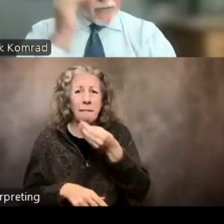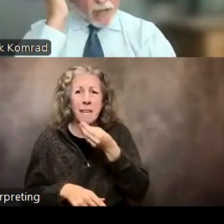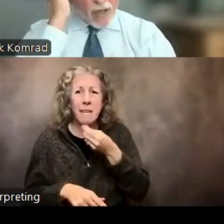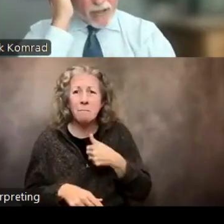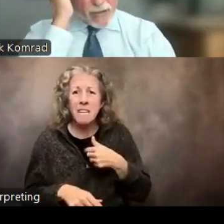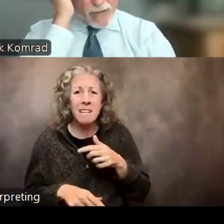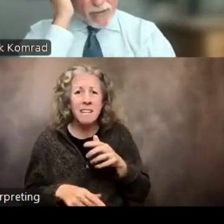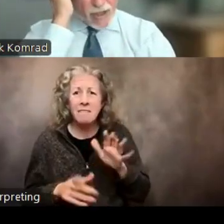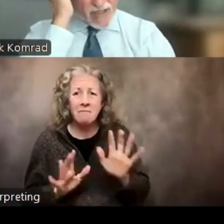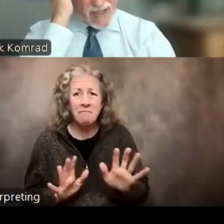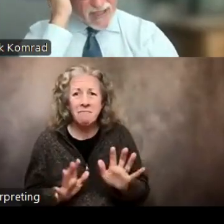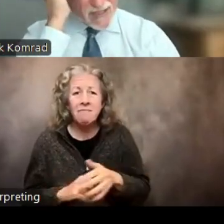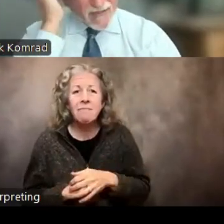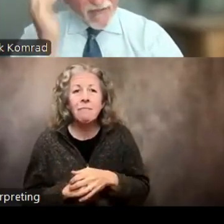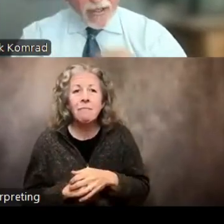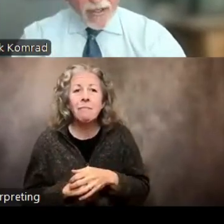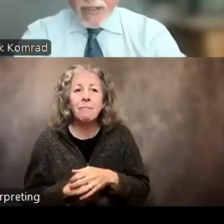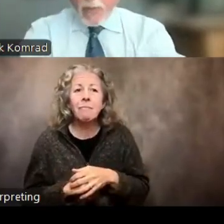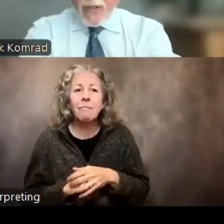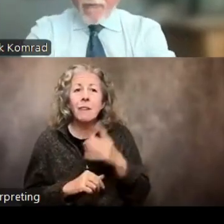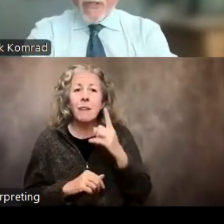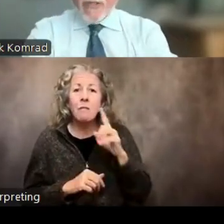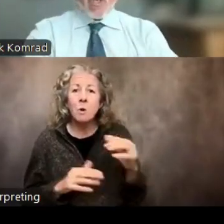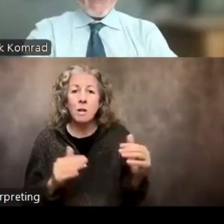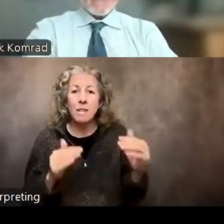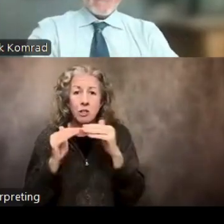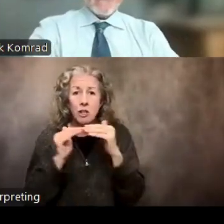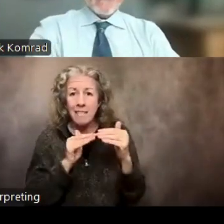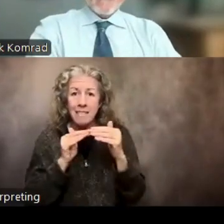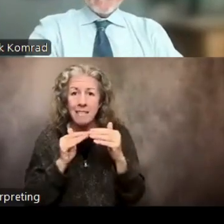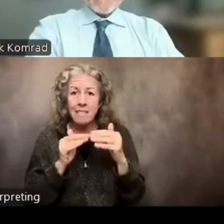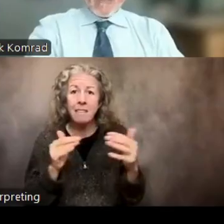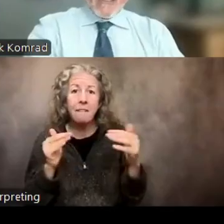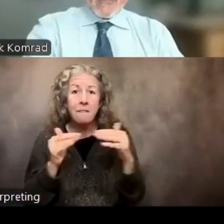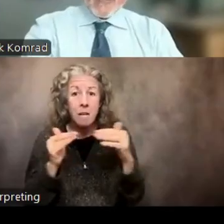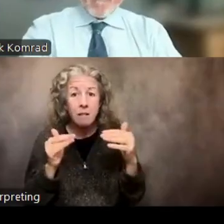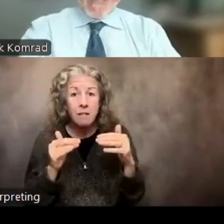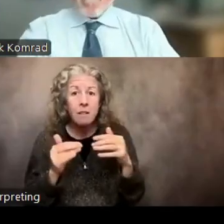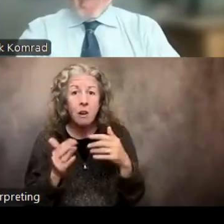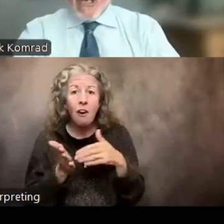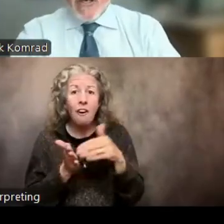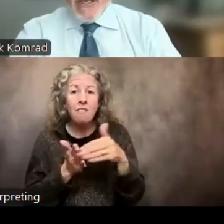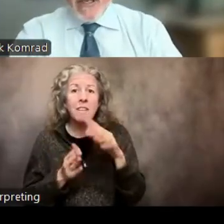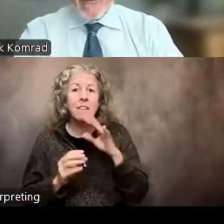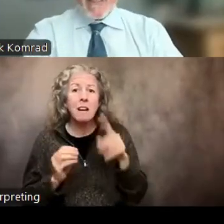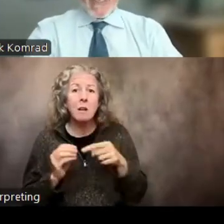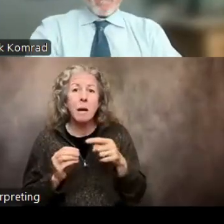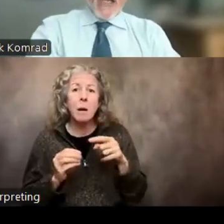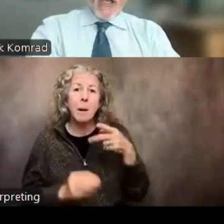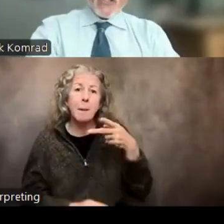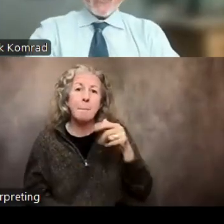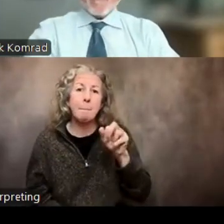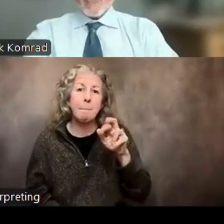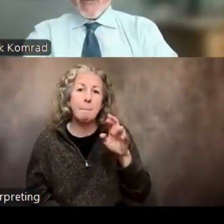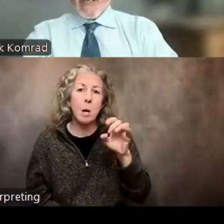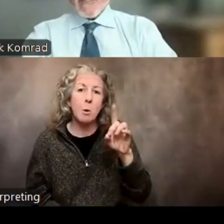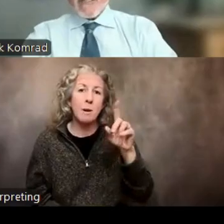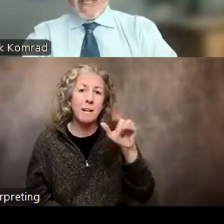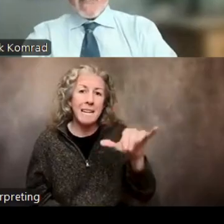regard to justice and fairness, we often talk in psychiatry about parody, that our patients should be treated the same as